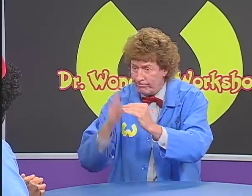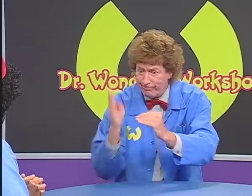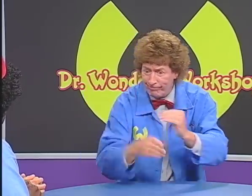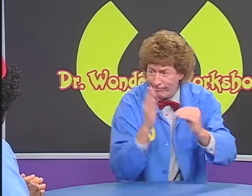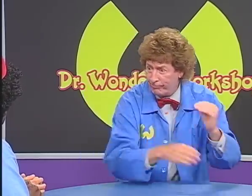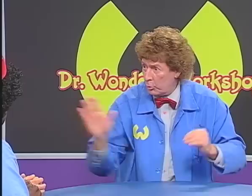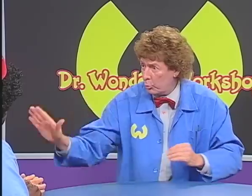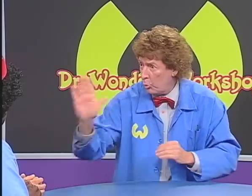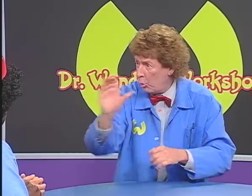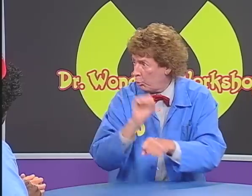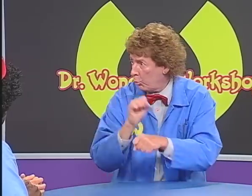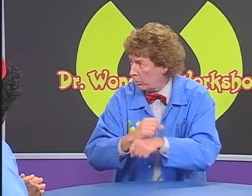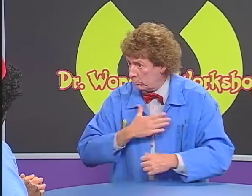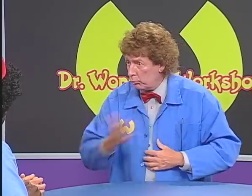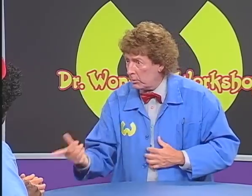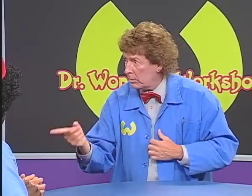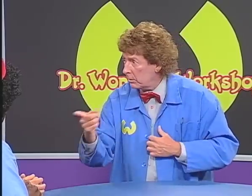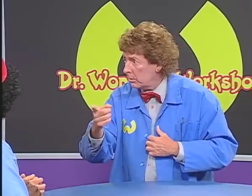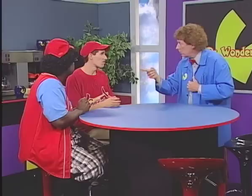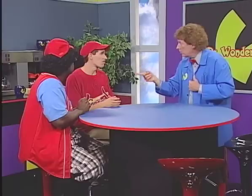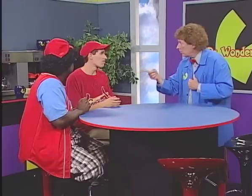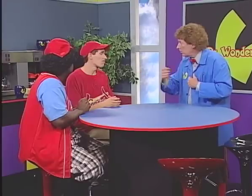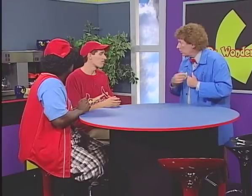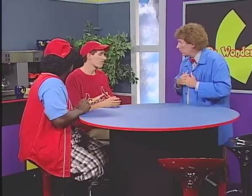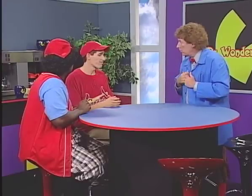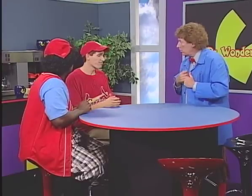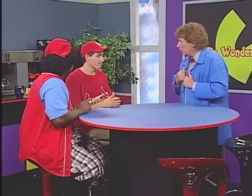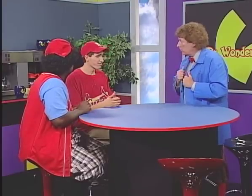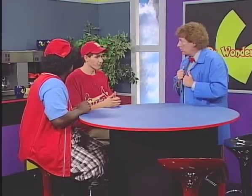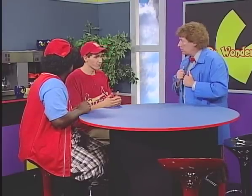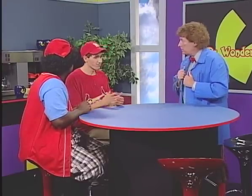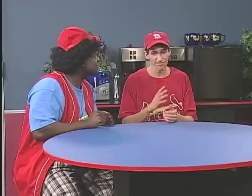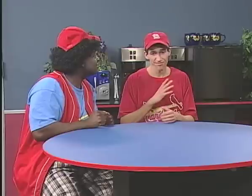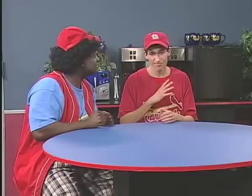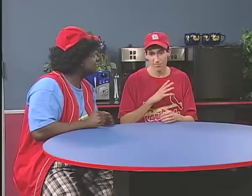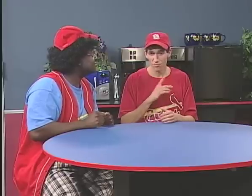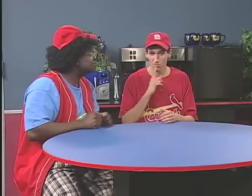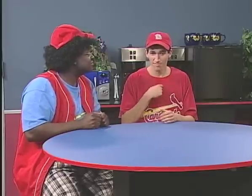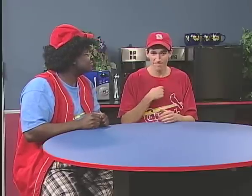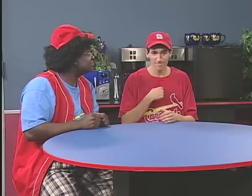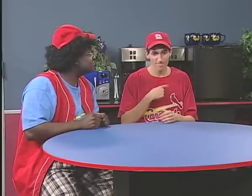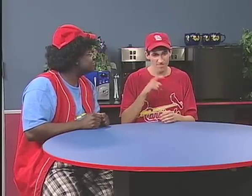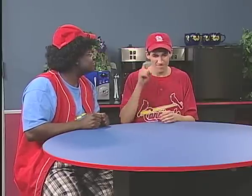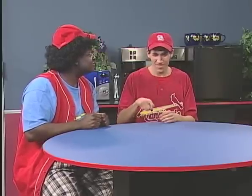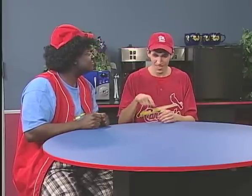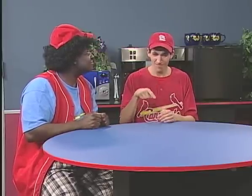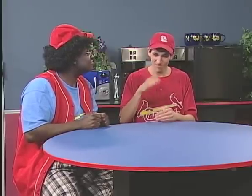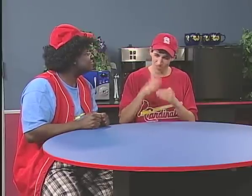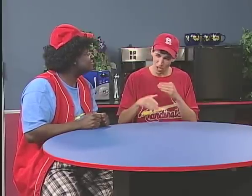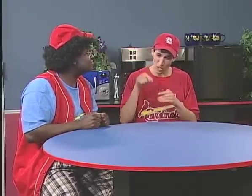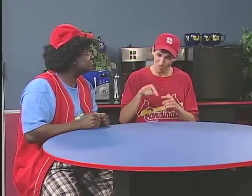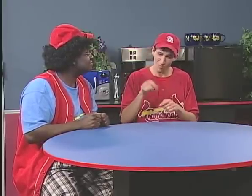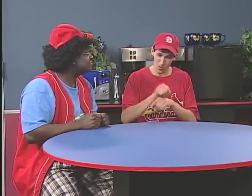ARE BOTH OF YOU WILLING? SURE. I NEED TO GET IT DONE.